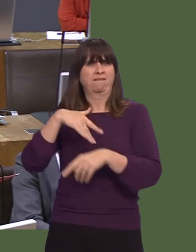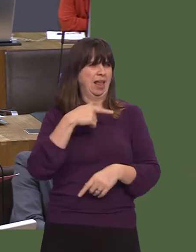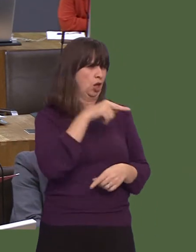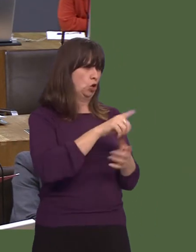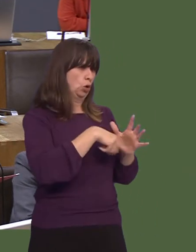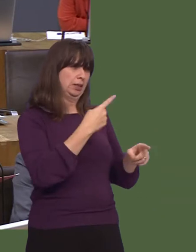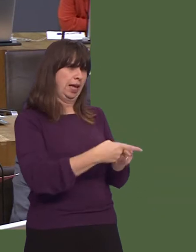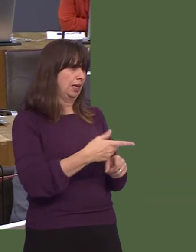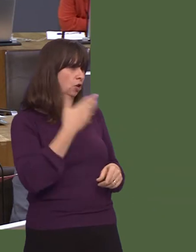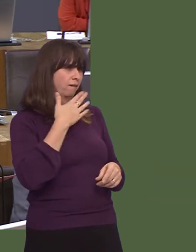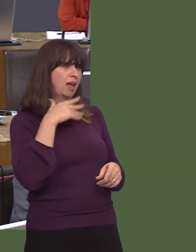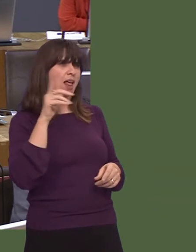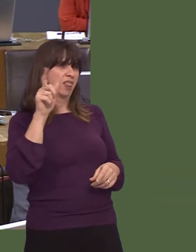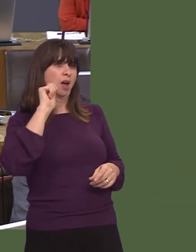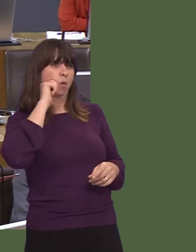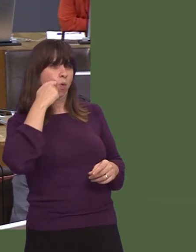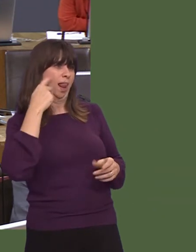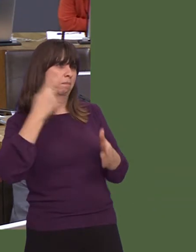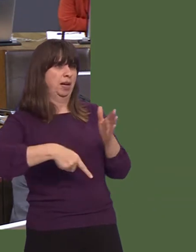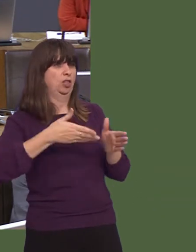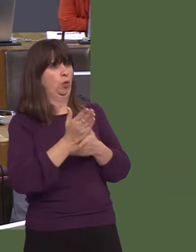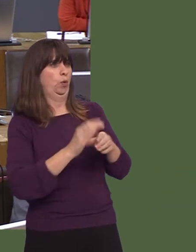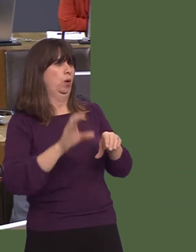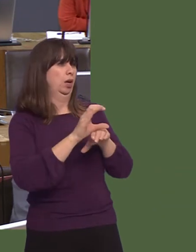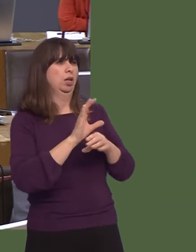will impose tariffs against us. So, it's not as if the UK has a free hand in all of this.